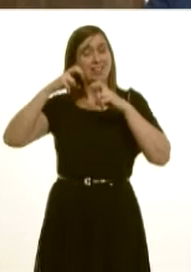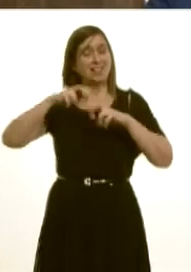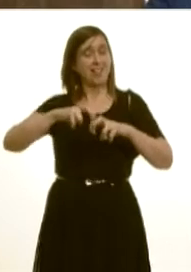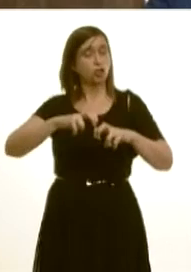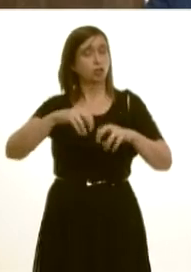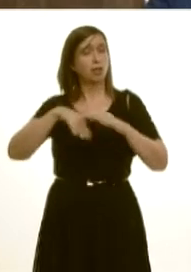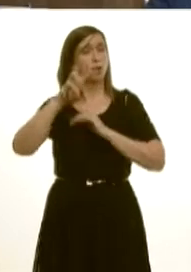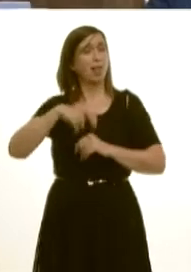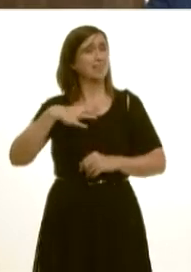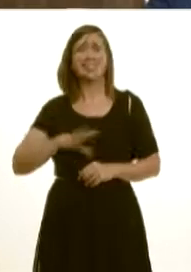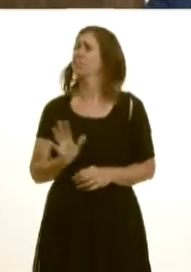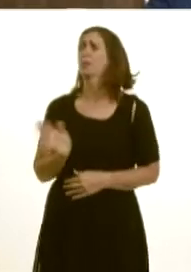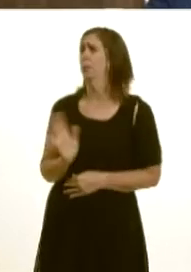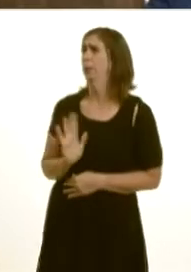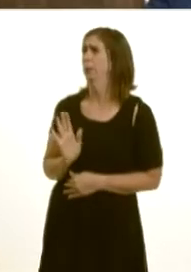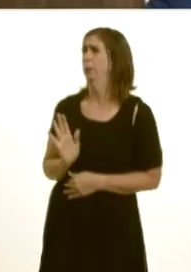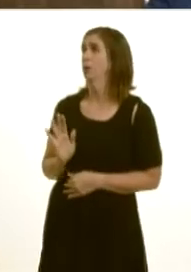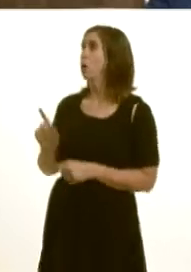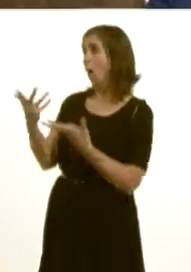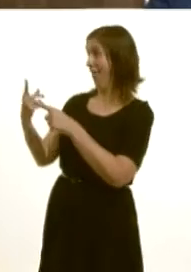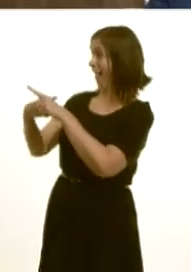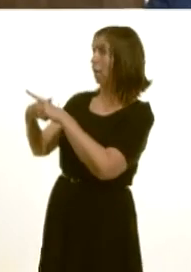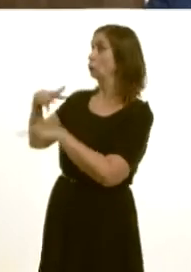apparently, according to him, it is not needed in England, despite the fact that they say